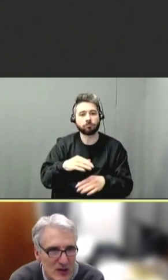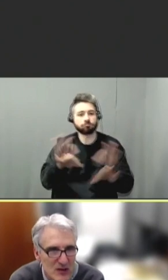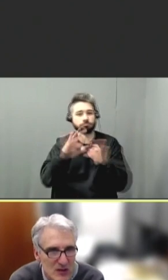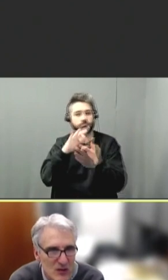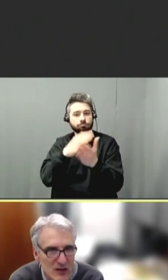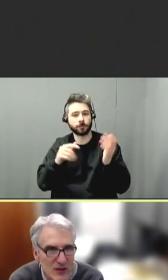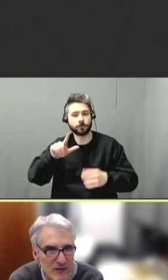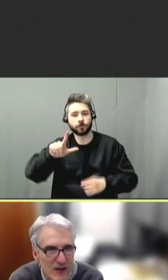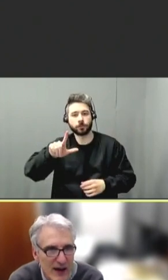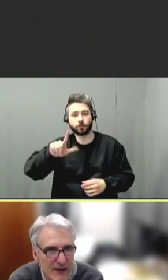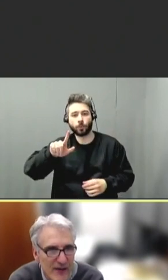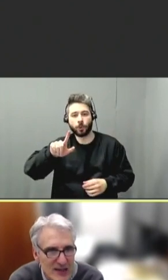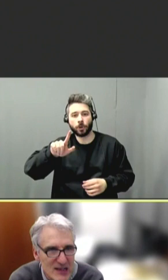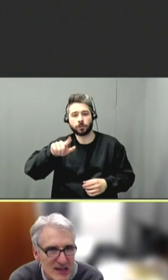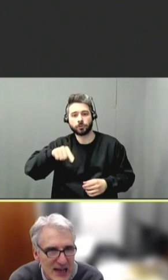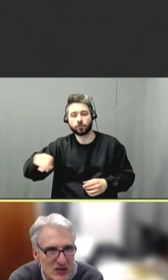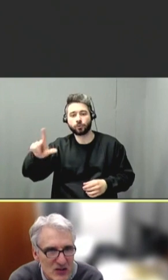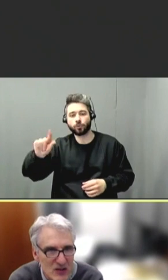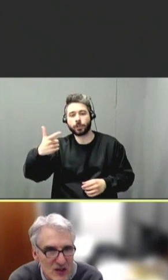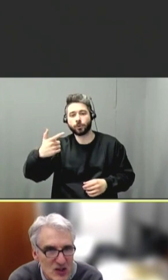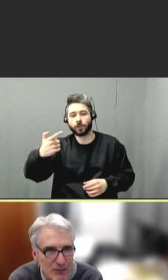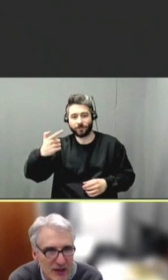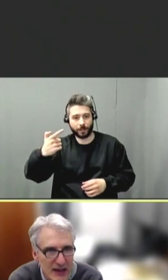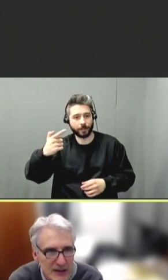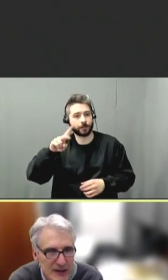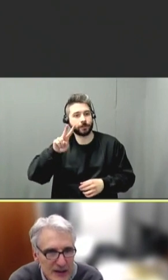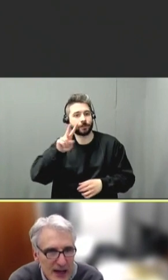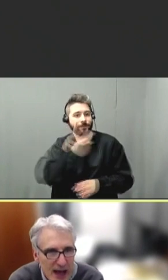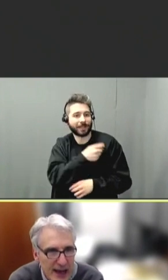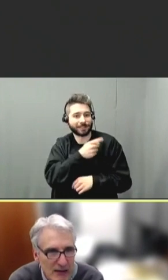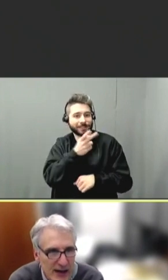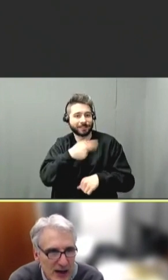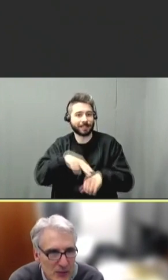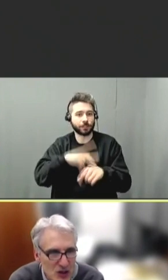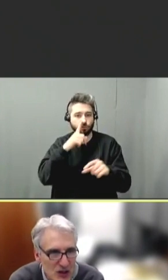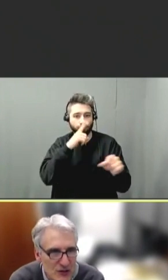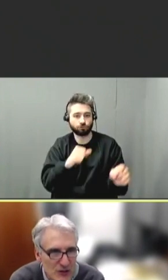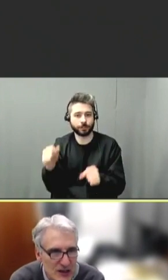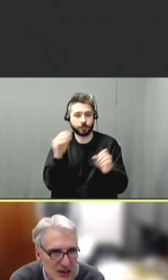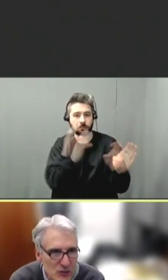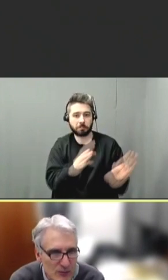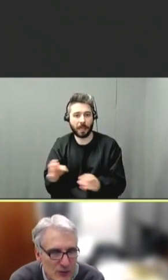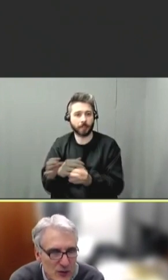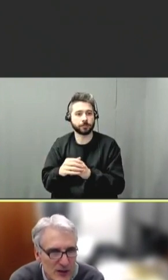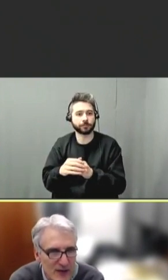to 2025 vaccines national strategic plan, and outline opportunities for continual improvement